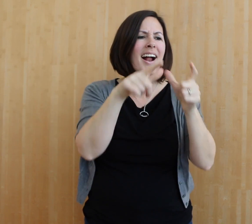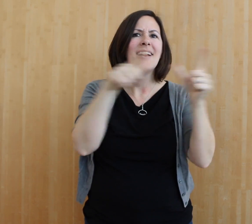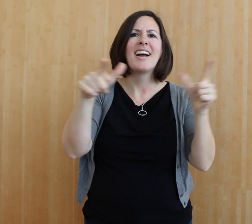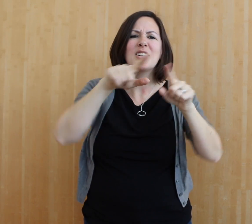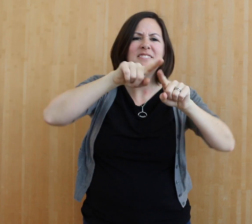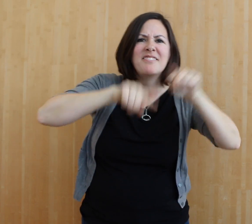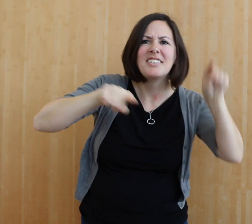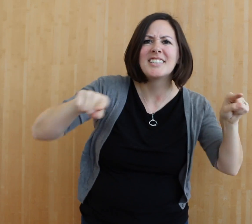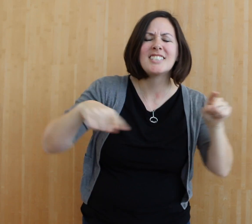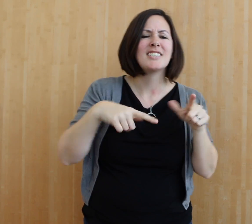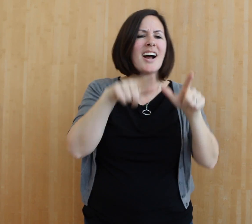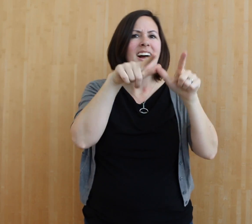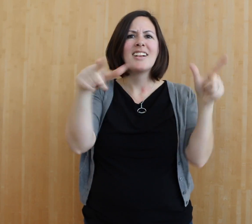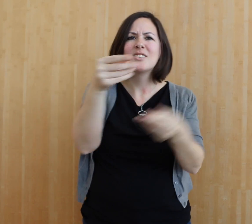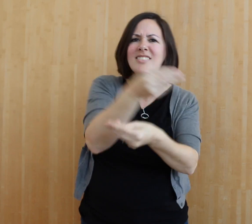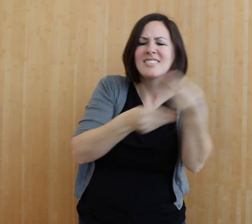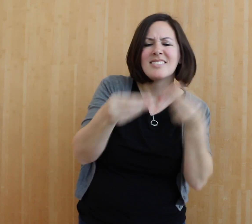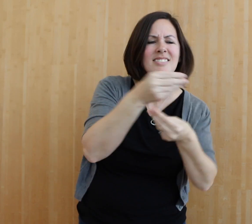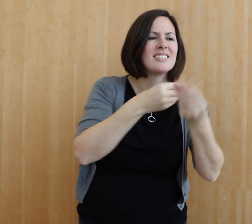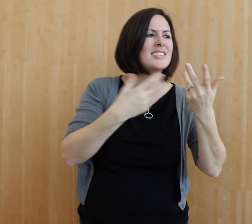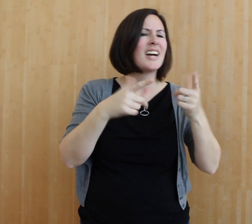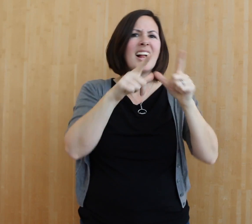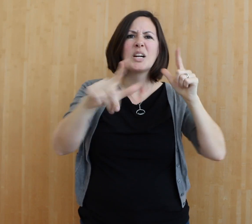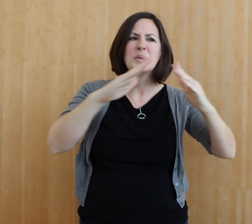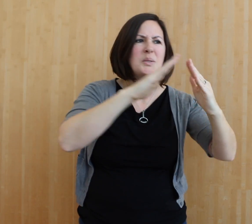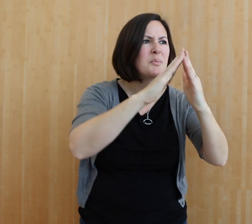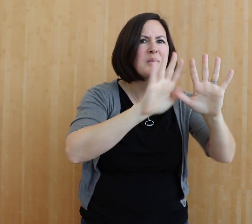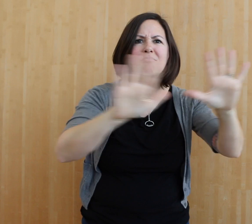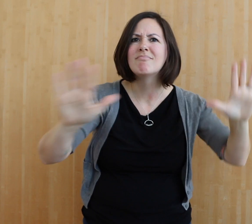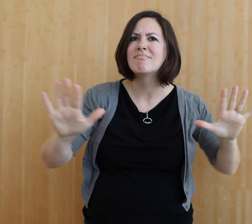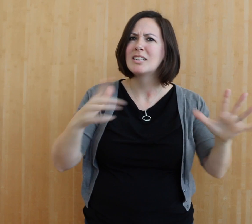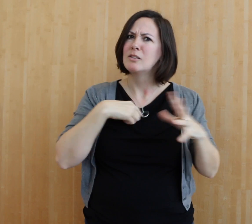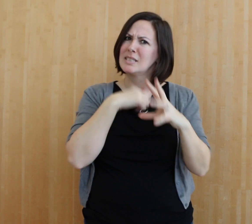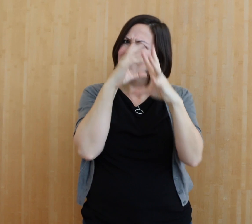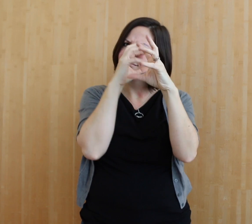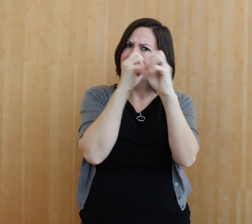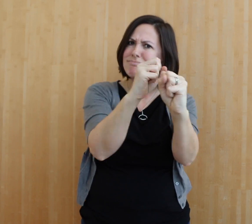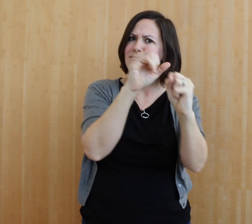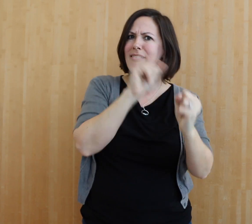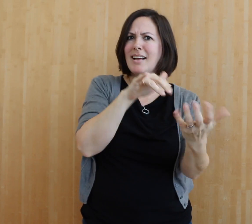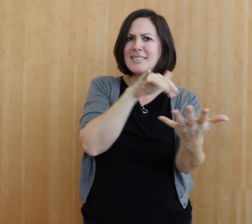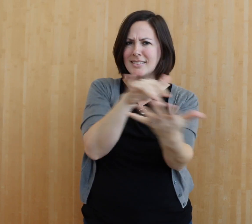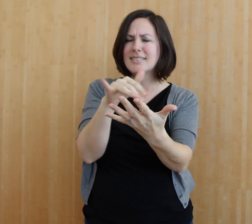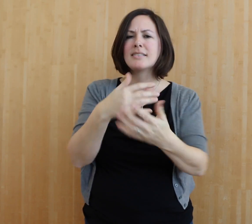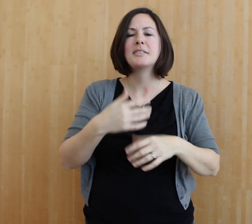In language variation, language transmission, and language communities. We are interested in studying those kinds of things about language.